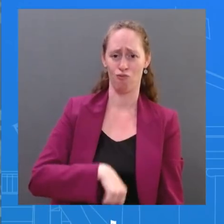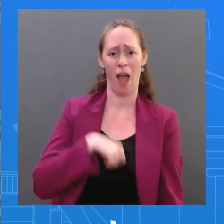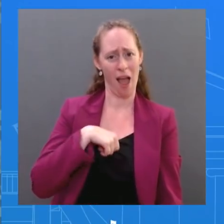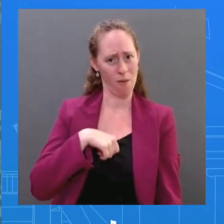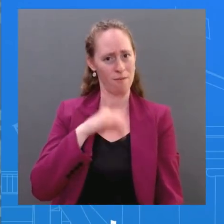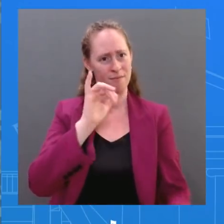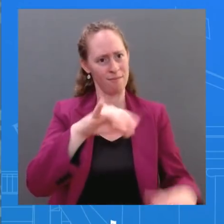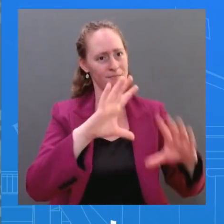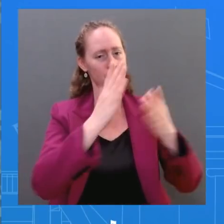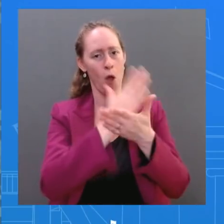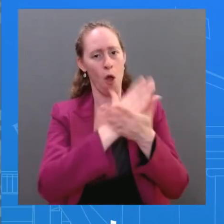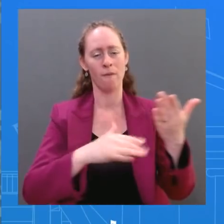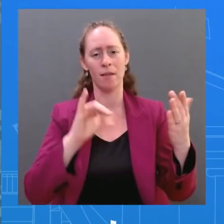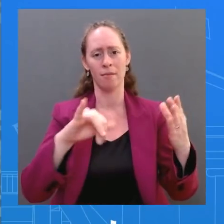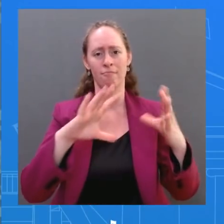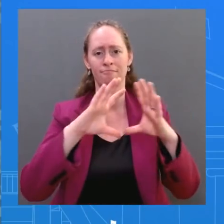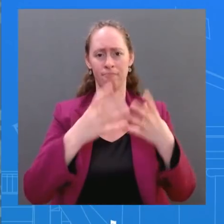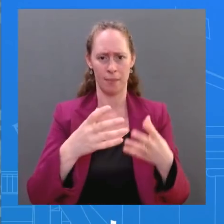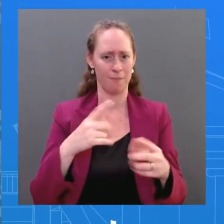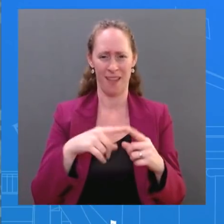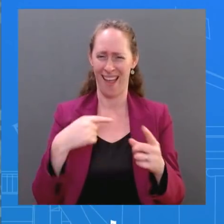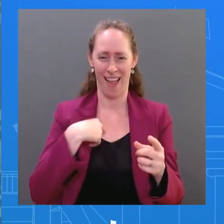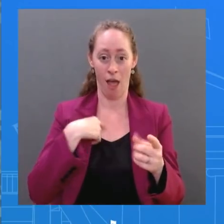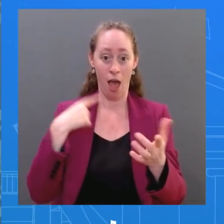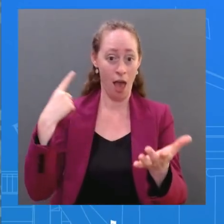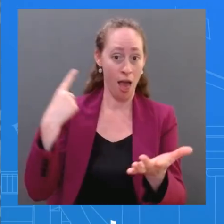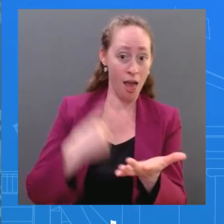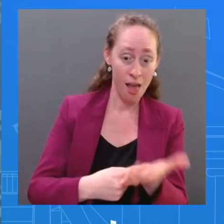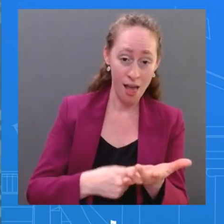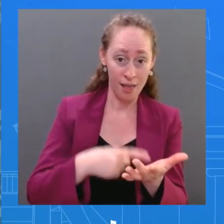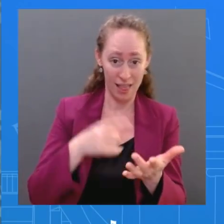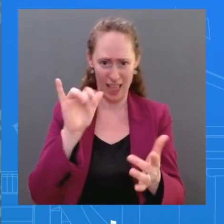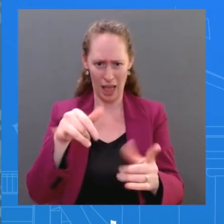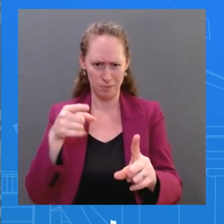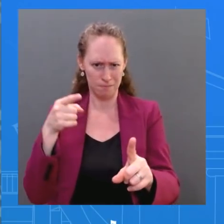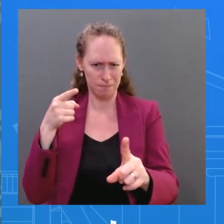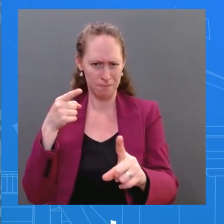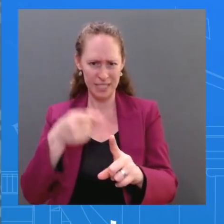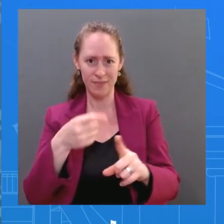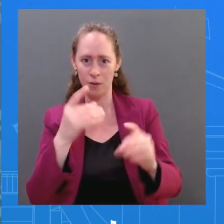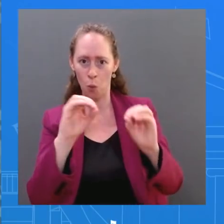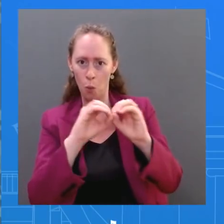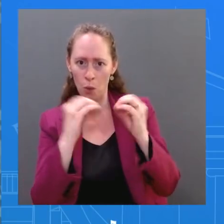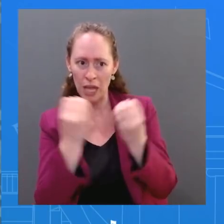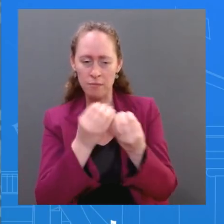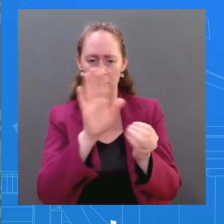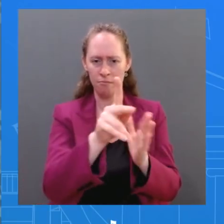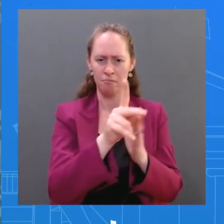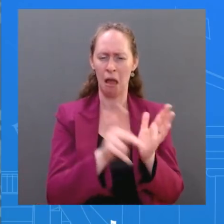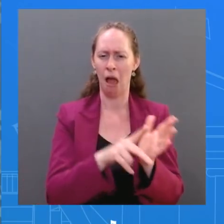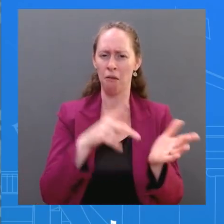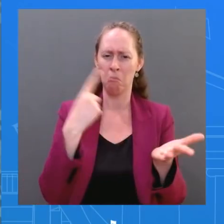an organization's policy or change of policy. I am not their spokesperson. That's not something that I'm going to do.